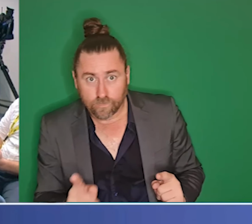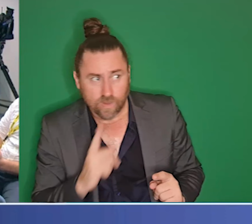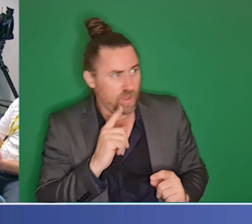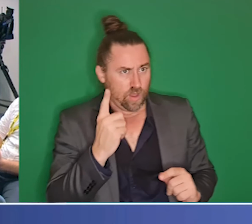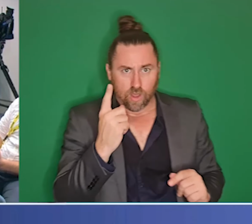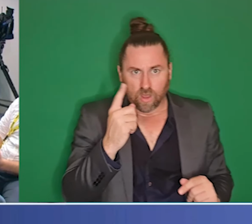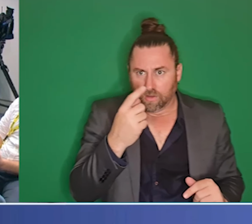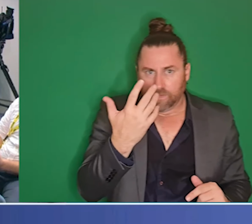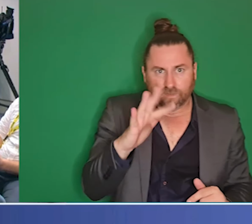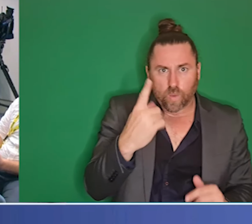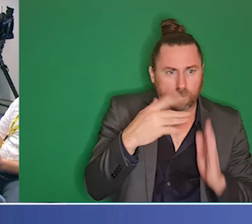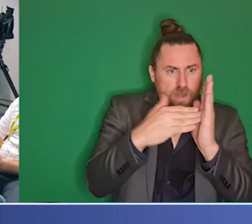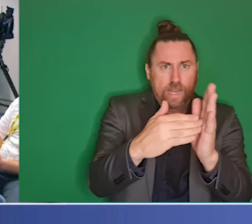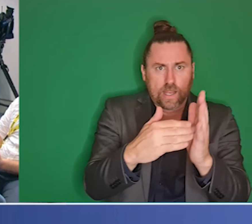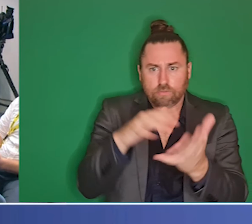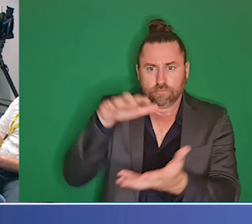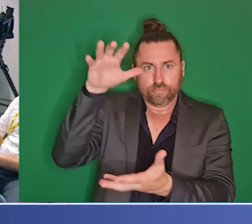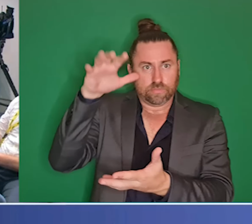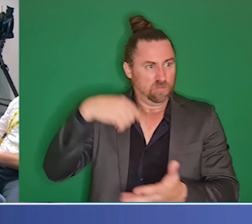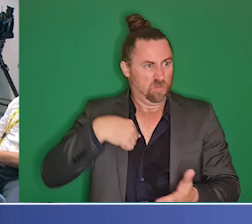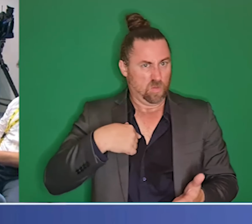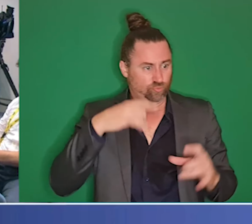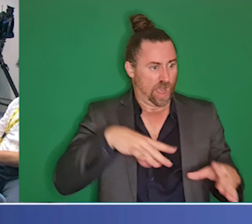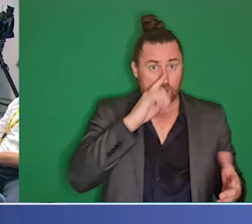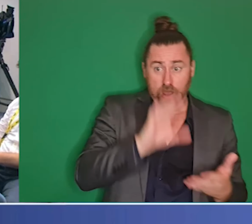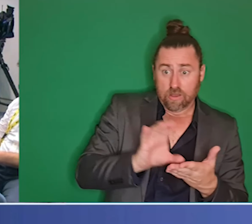I suppose if Australia doesn't need it, perhaps, the Pacific Islands could use it.